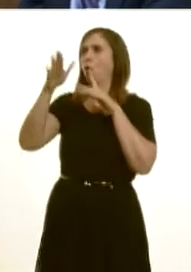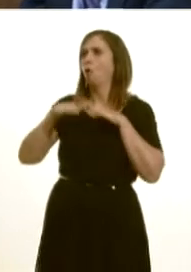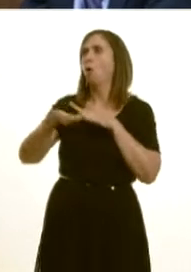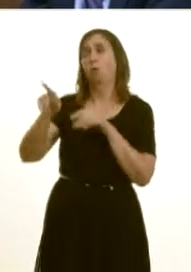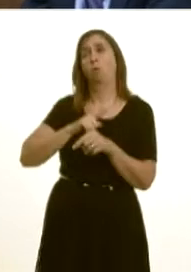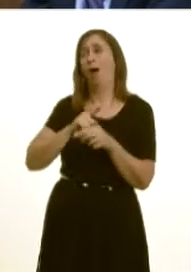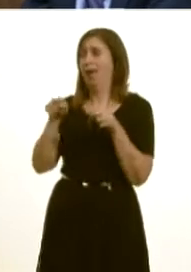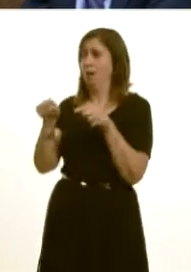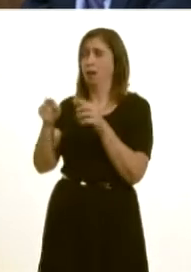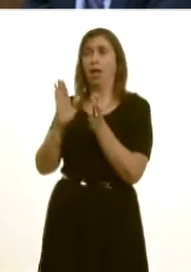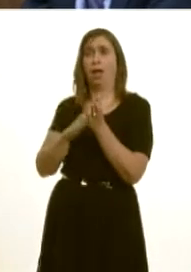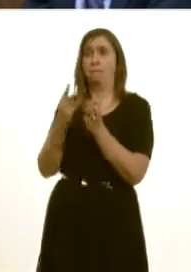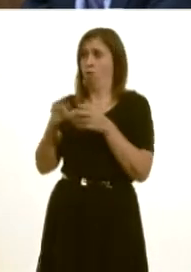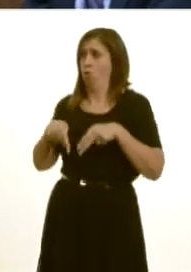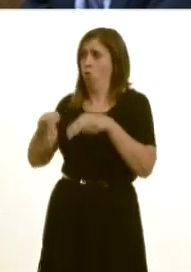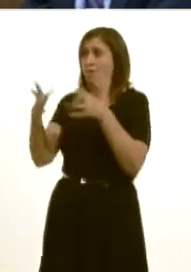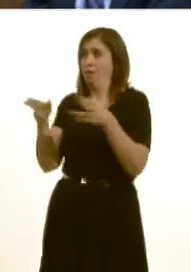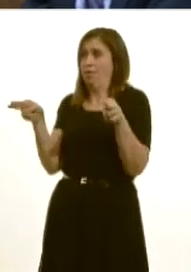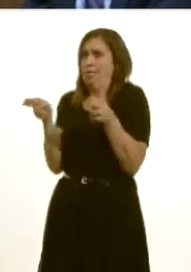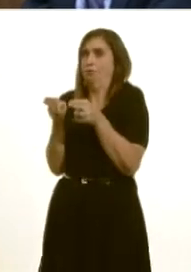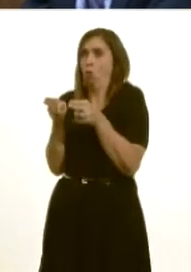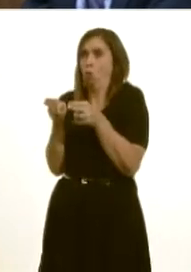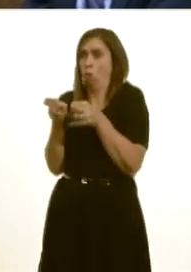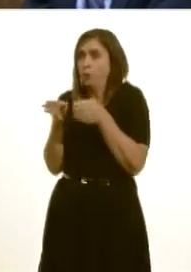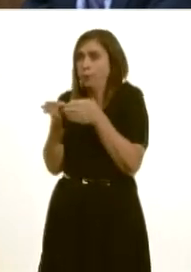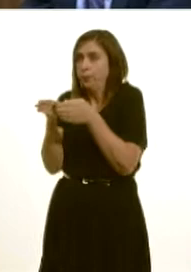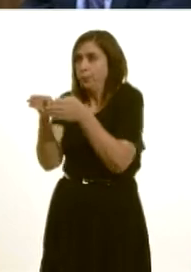and narrow section of motorway, which has been inherited over many, many years. What